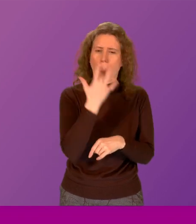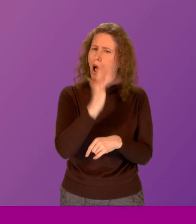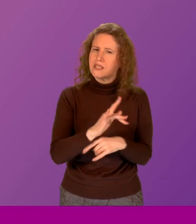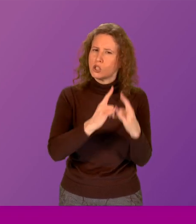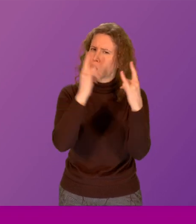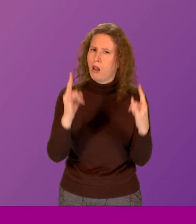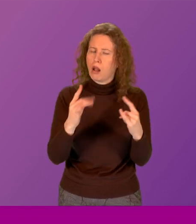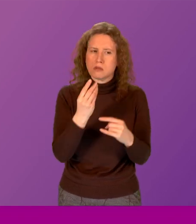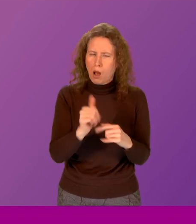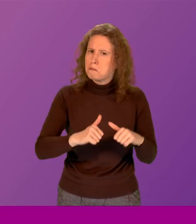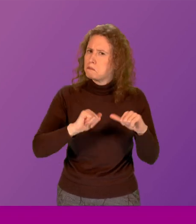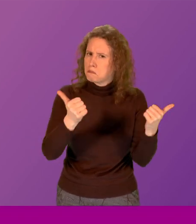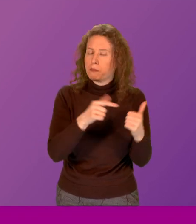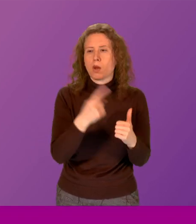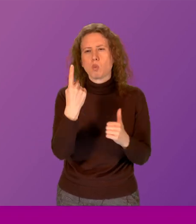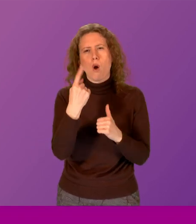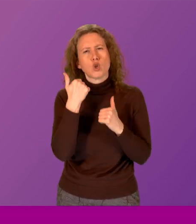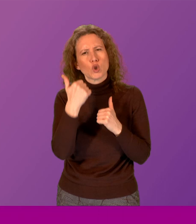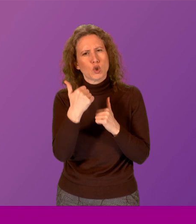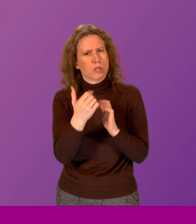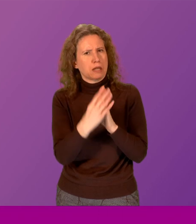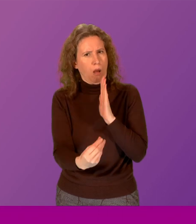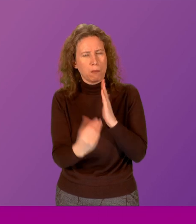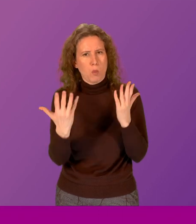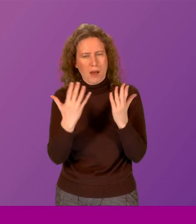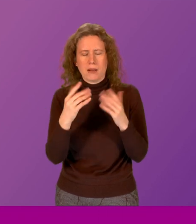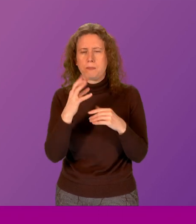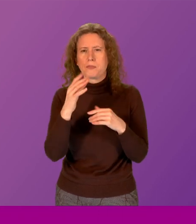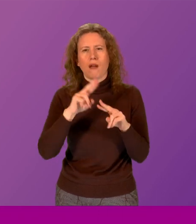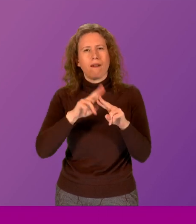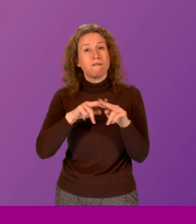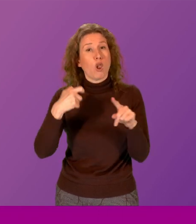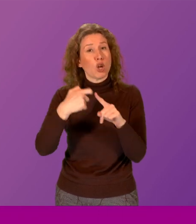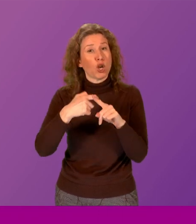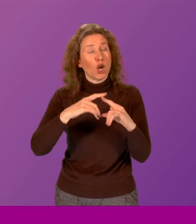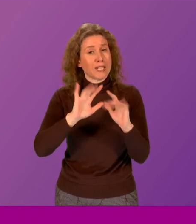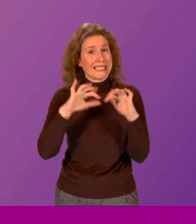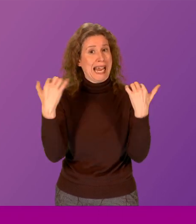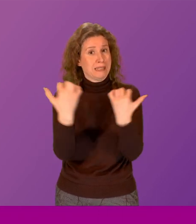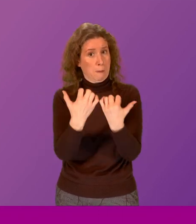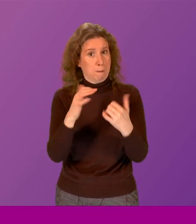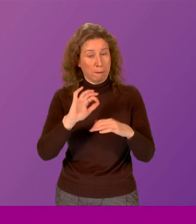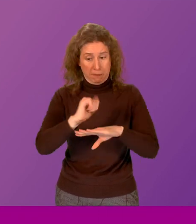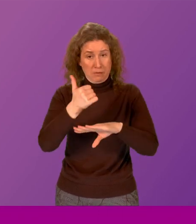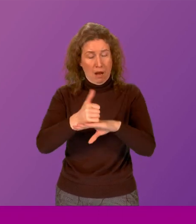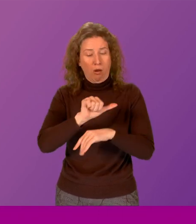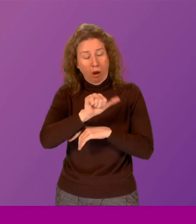surfaces. For example, there is an excellent new artificial pitch at Falkirk stadium, which was installed after the United Kingdom Government,